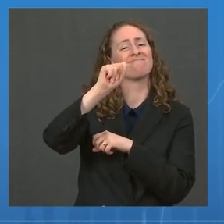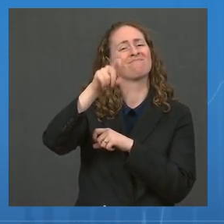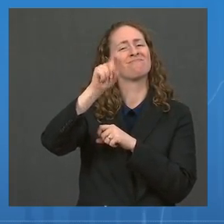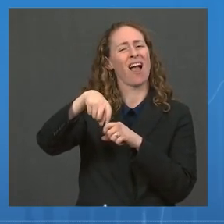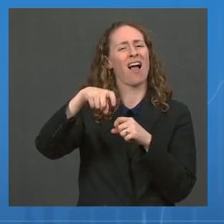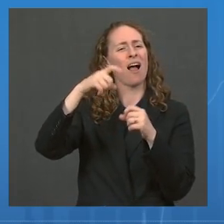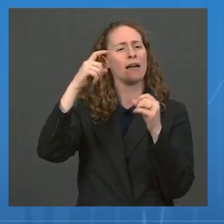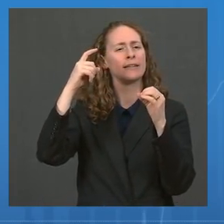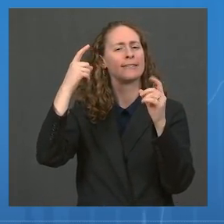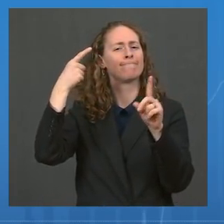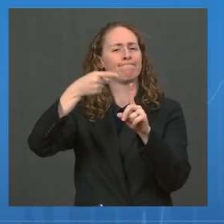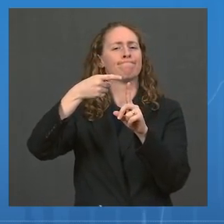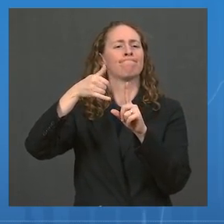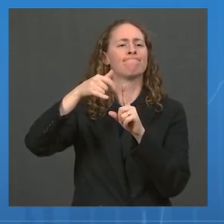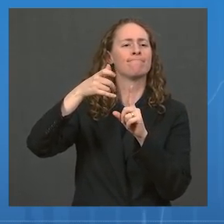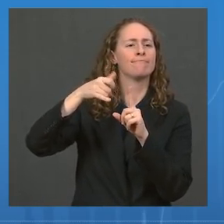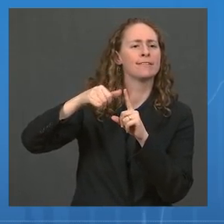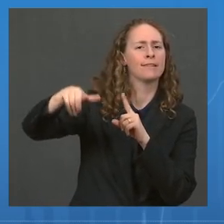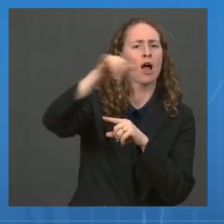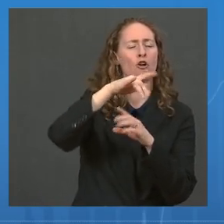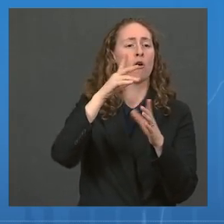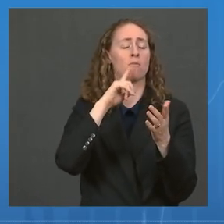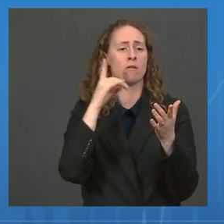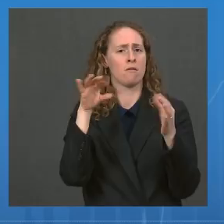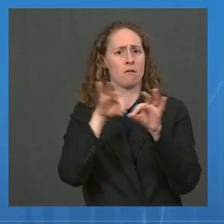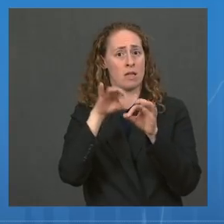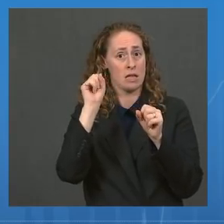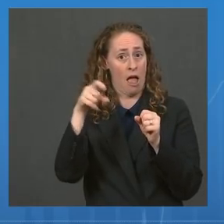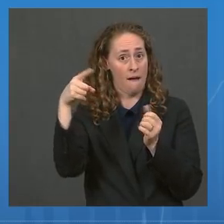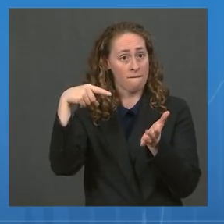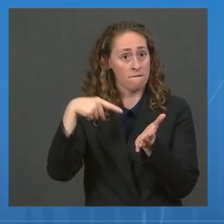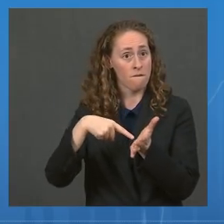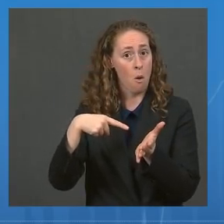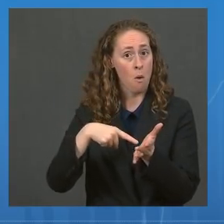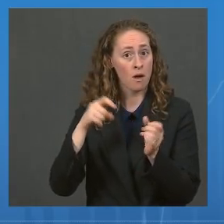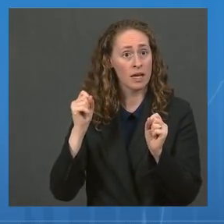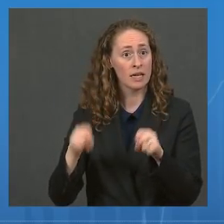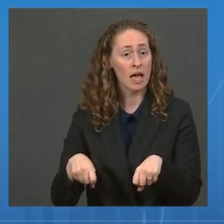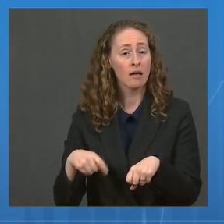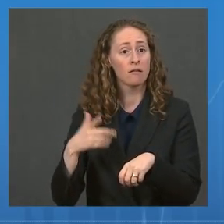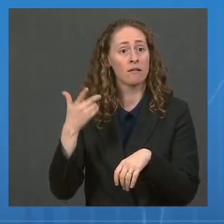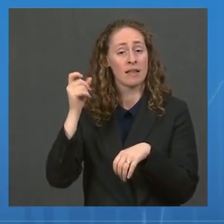being available both digitally and on paper, and protecting people's privacy and security.